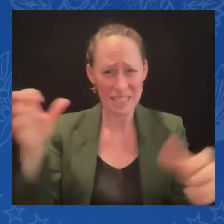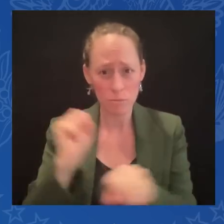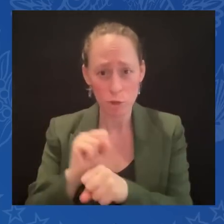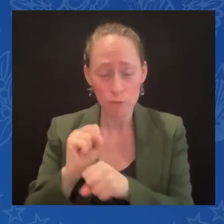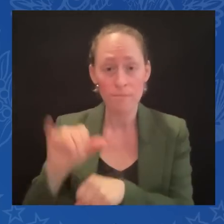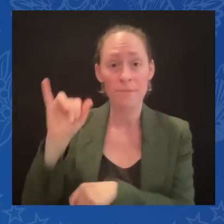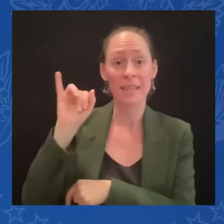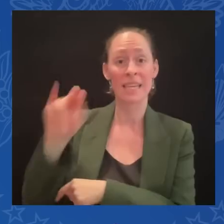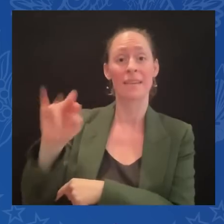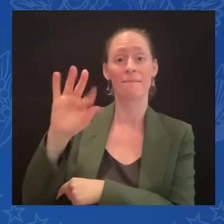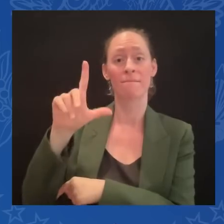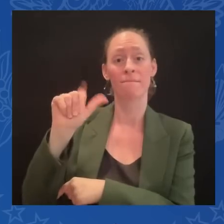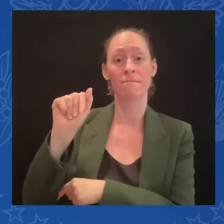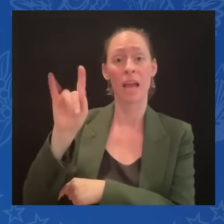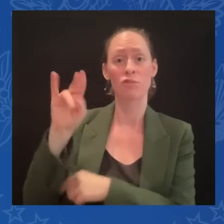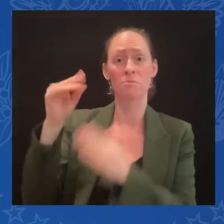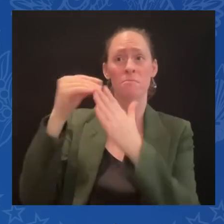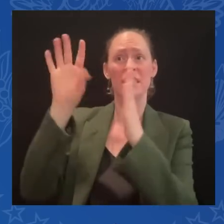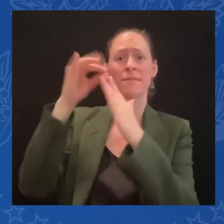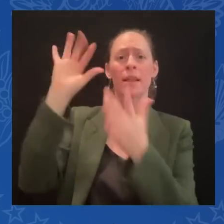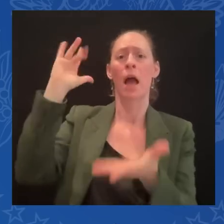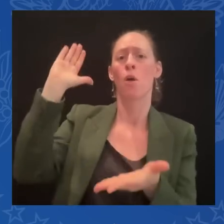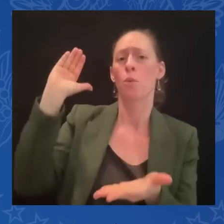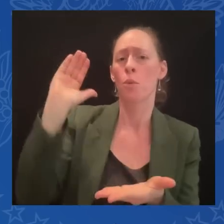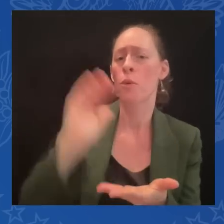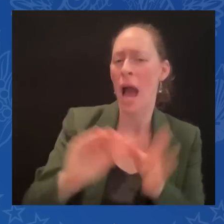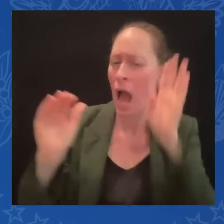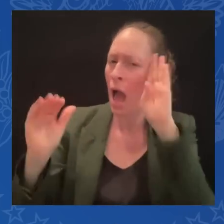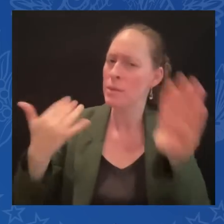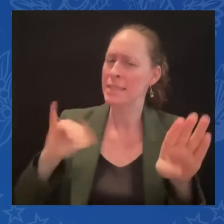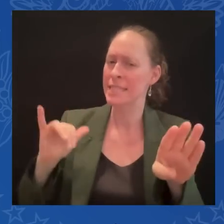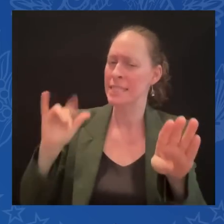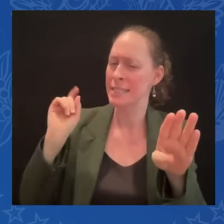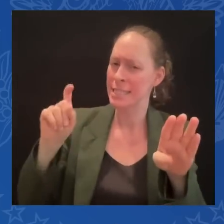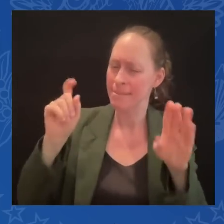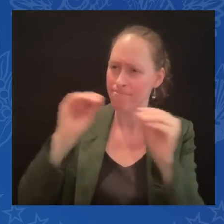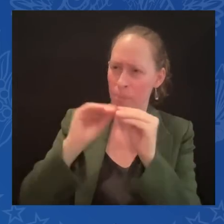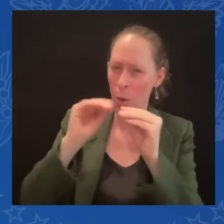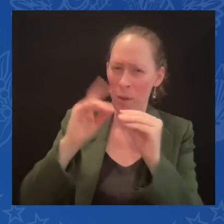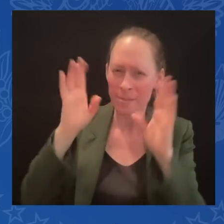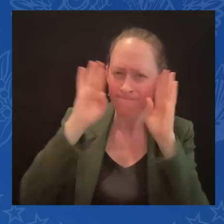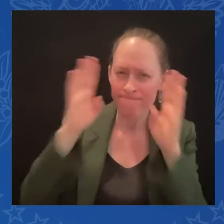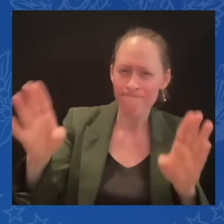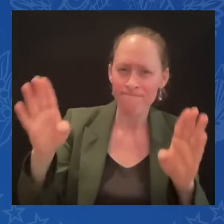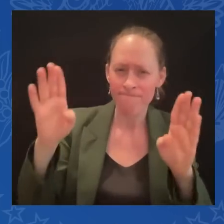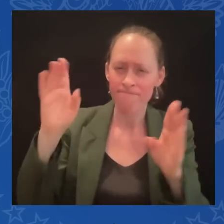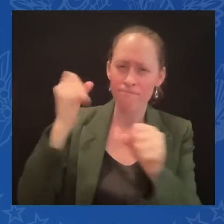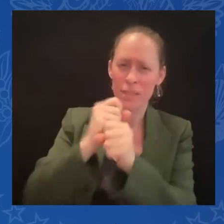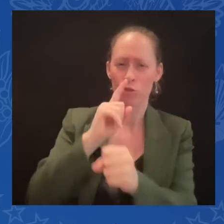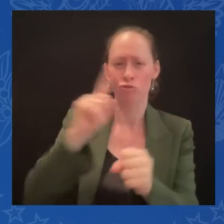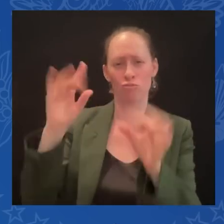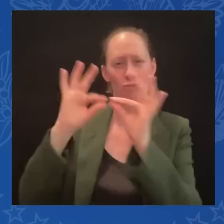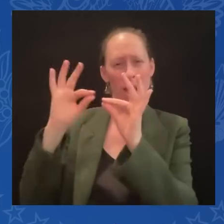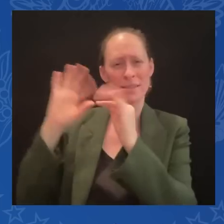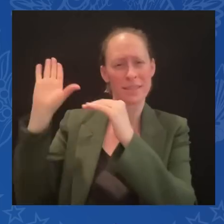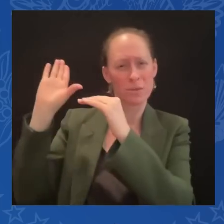Bringing down inflation remains one of the -- my top priorities. Job satisfaction nationally -- nationally --